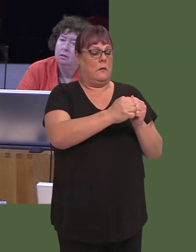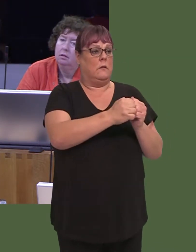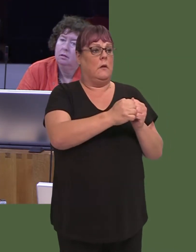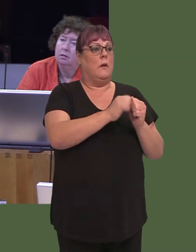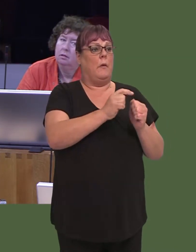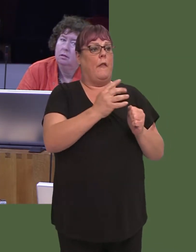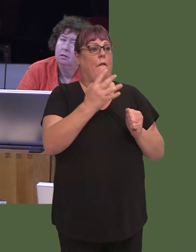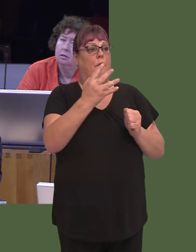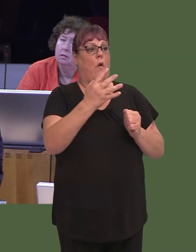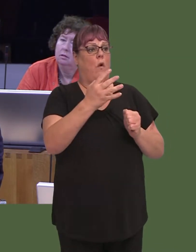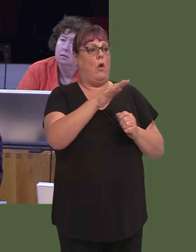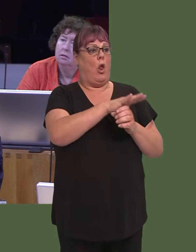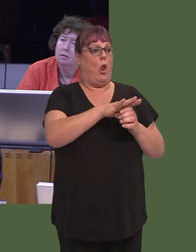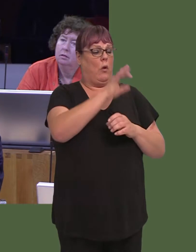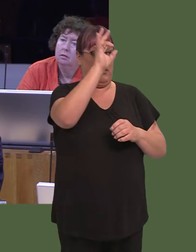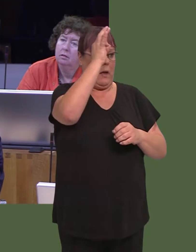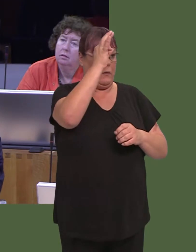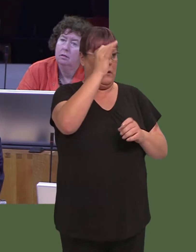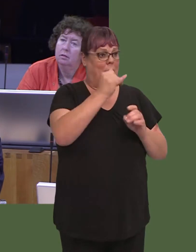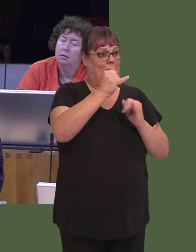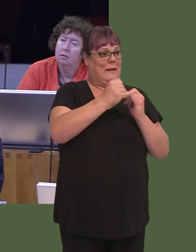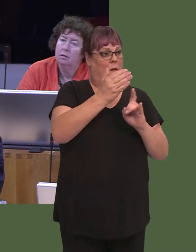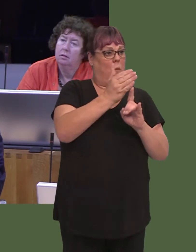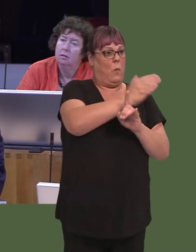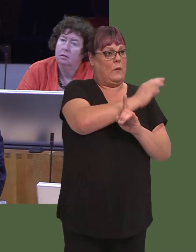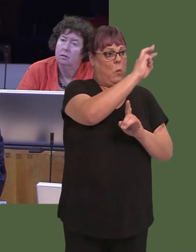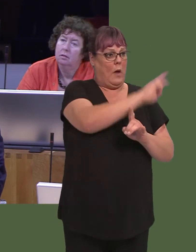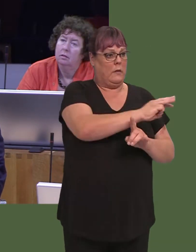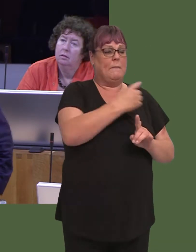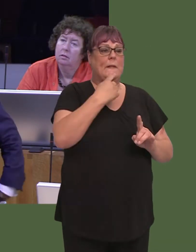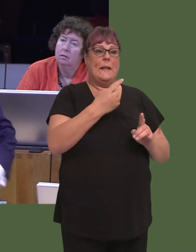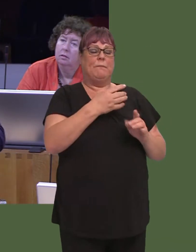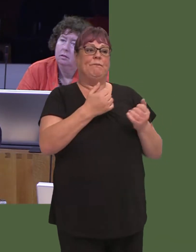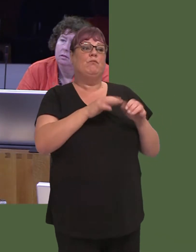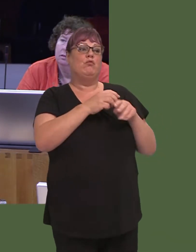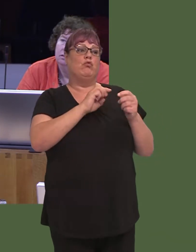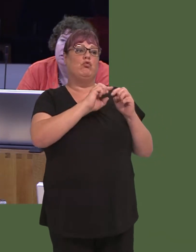of Wales acknowledge that transport is also an issue that they need to resolve at a regional